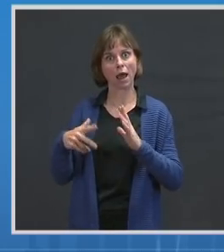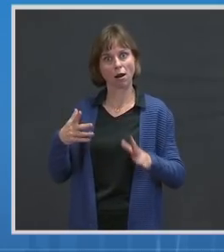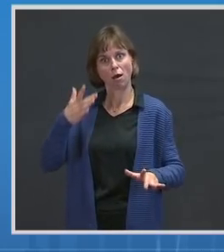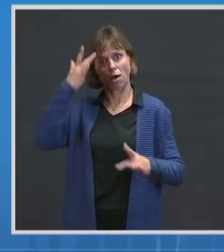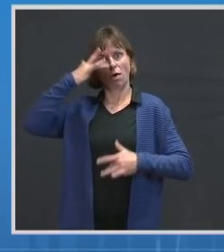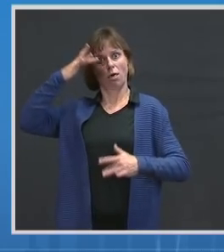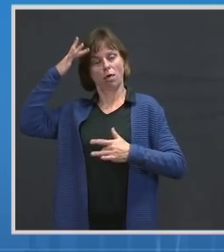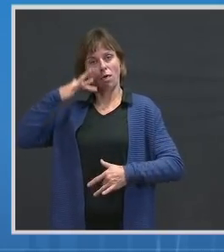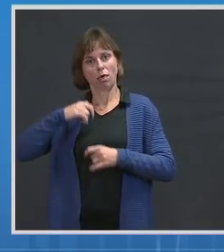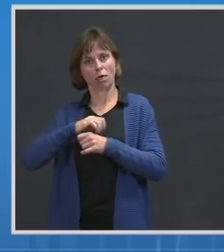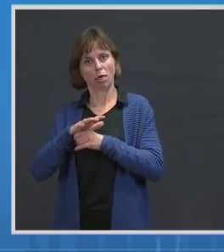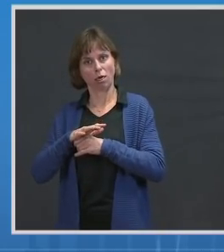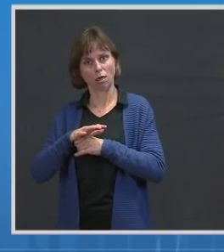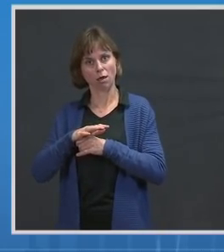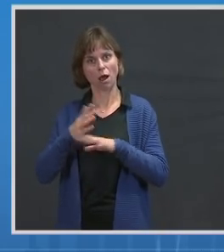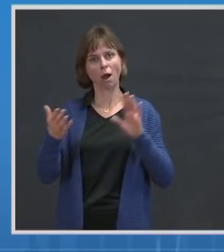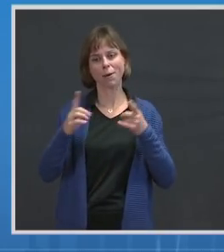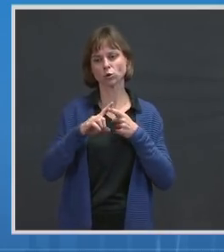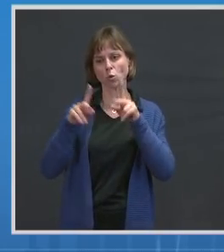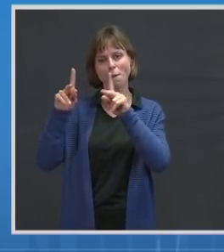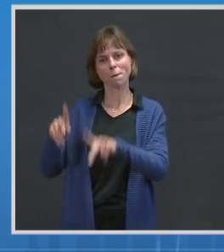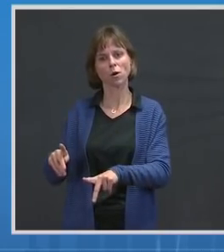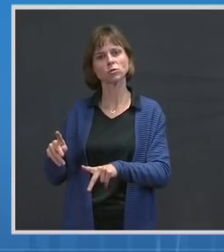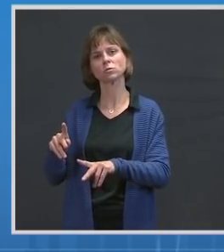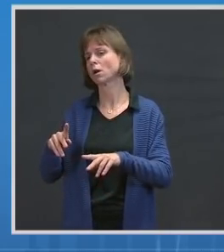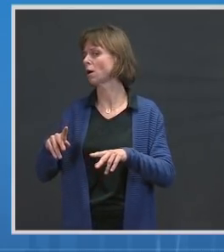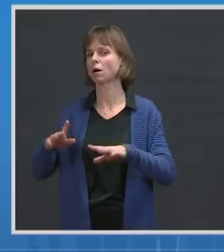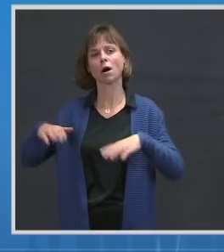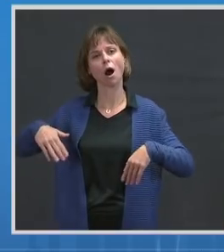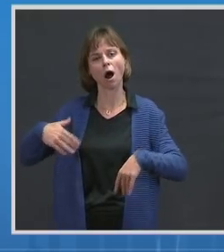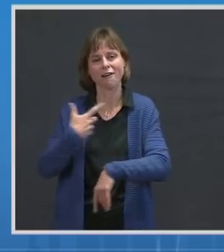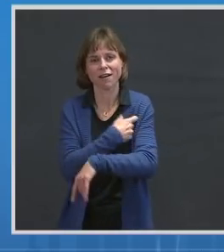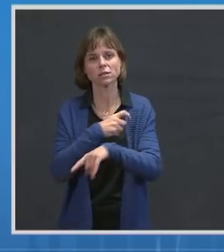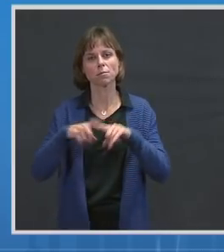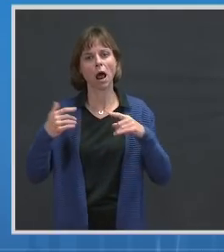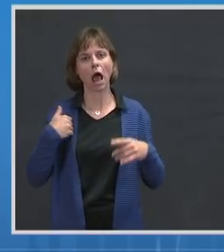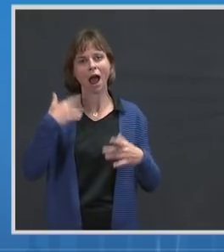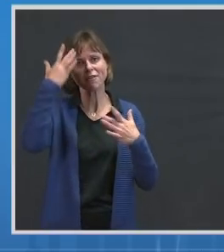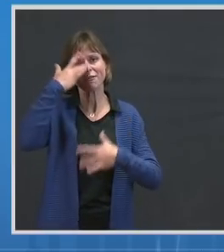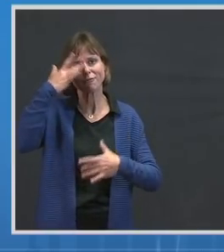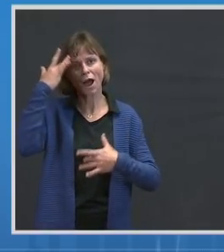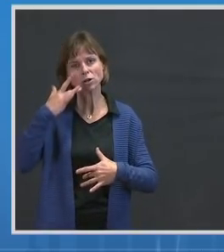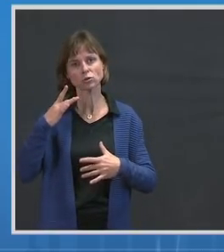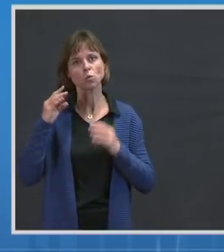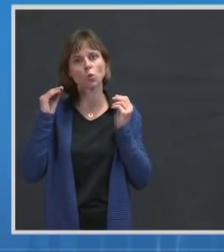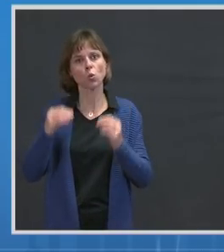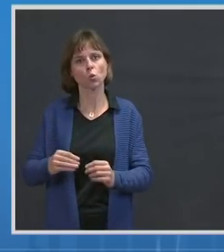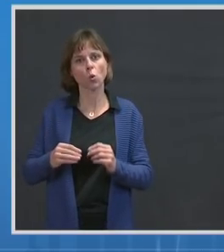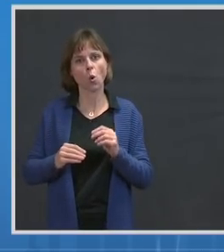and has an asymptomatic infection, is there a difference in the viral load? That will be very important.